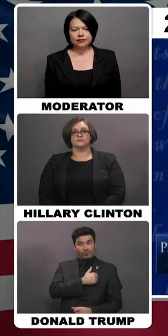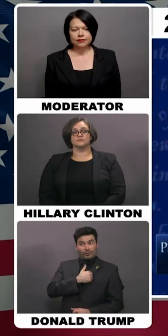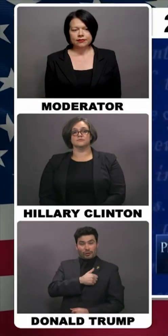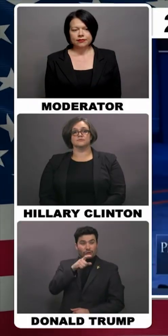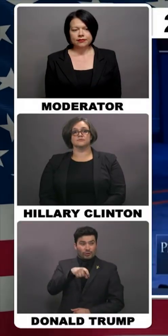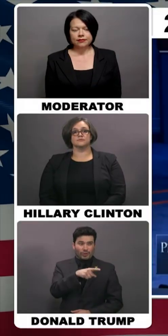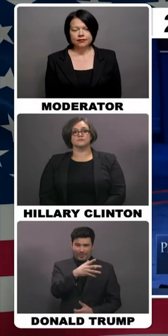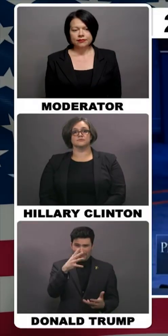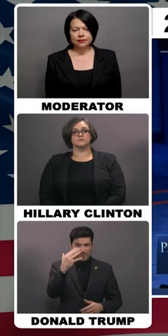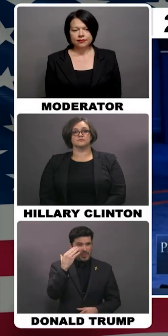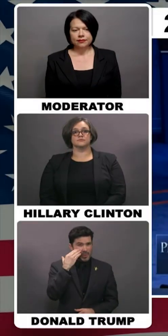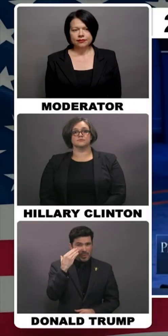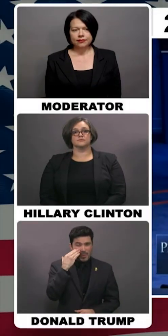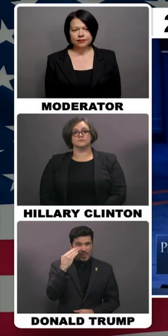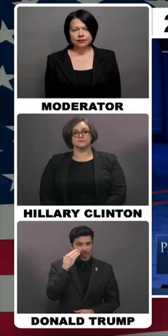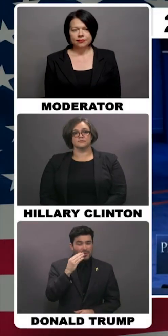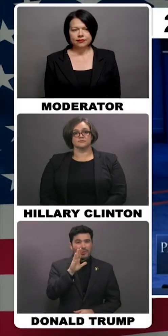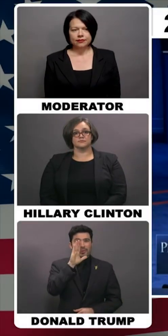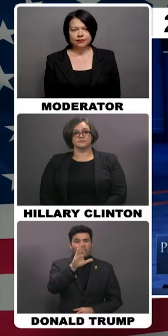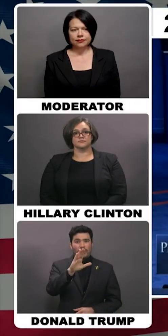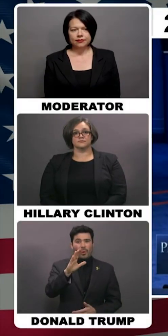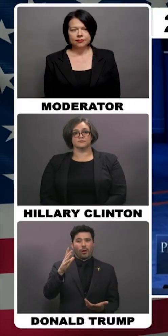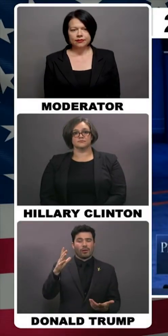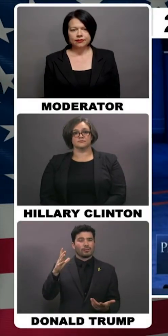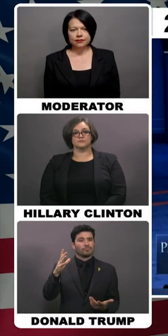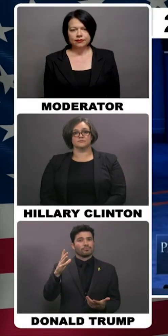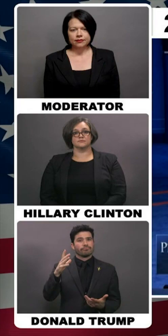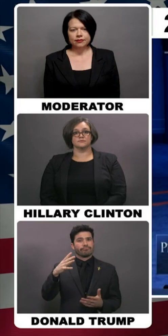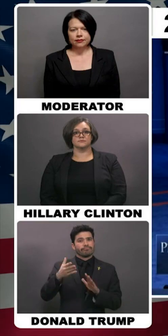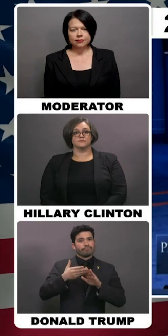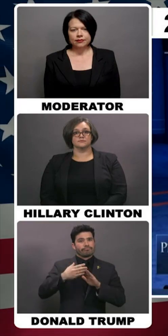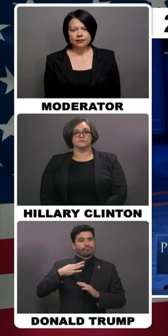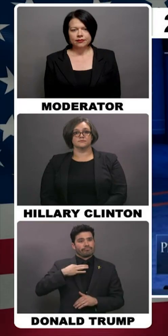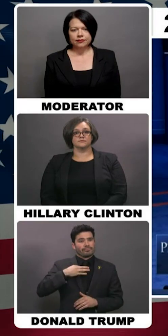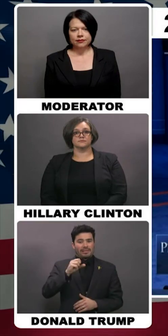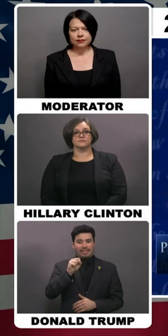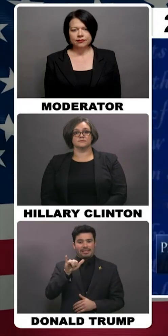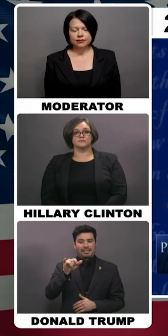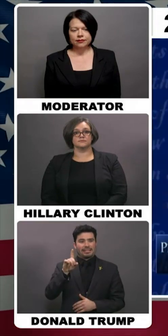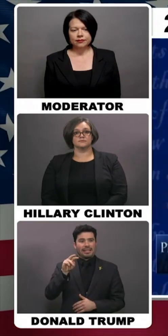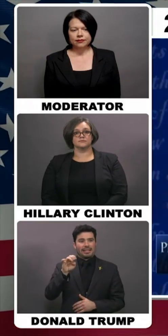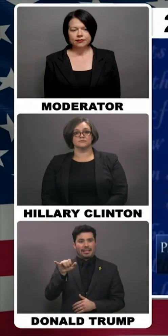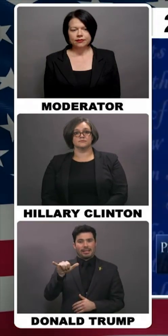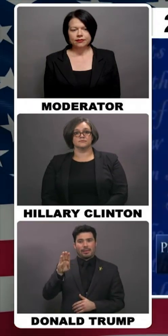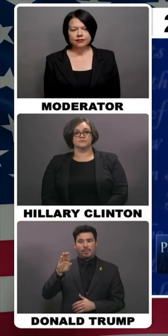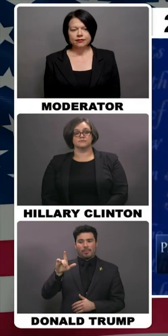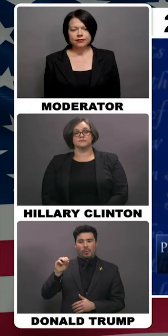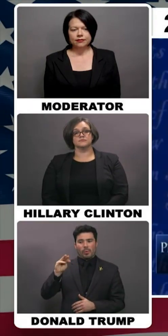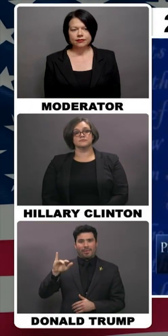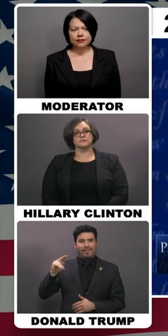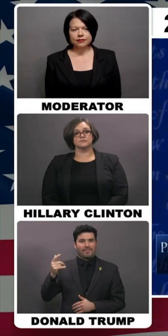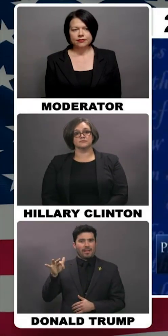your campaign Sidney Blumenthal, he's another real winner that you have, and he's the one that got this started along